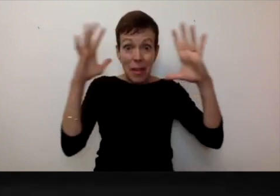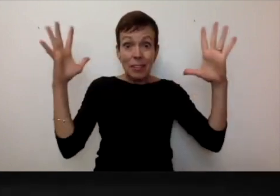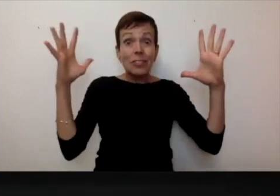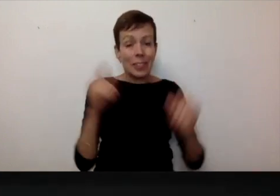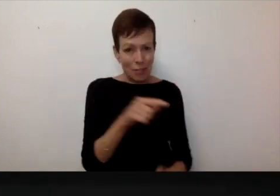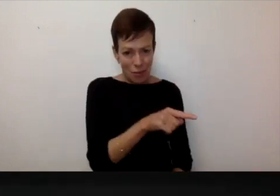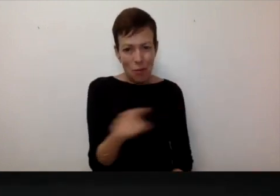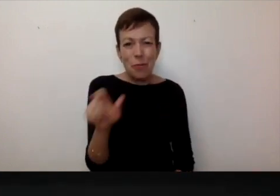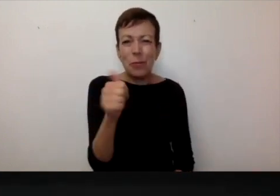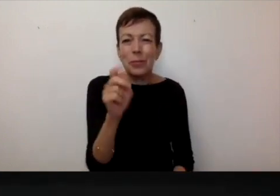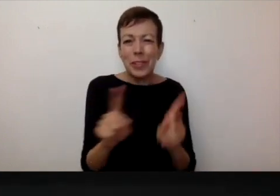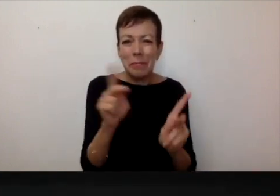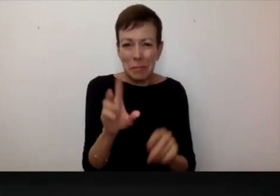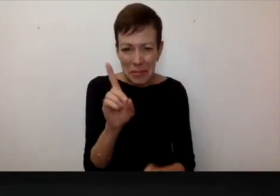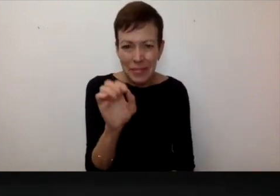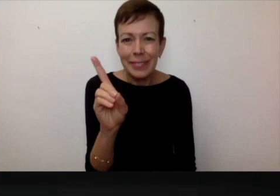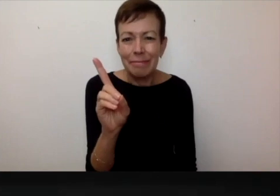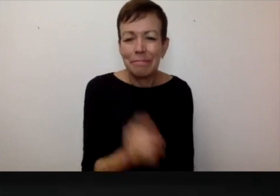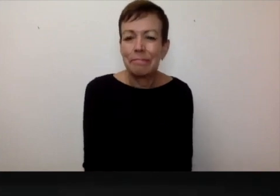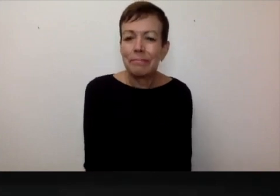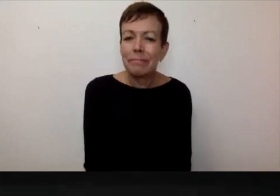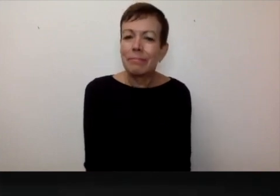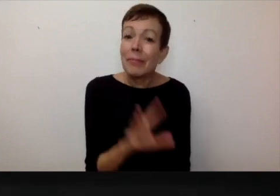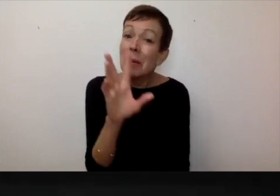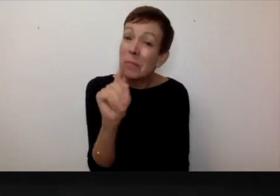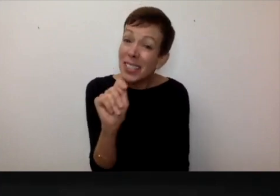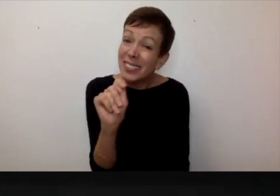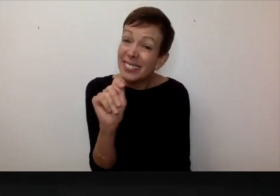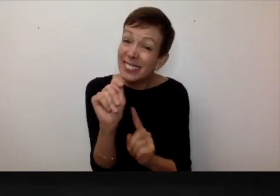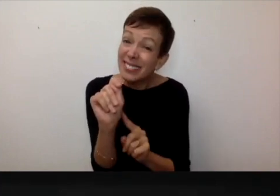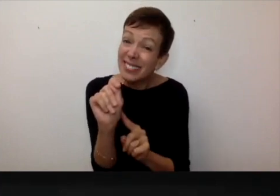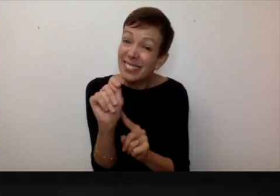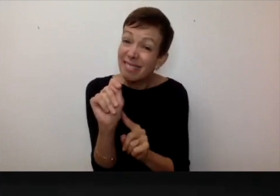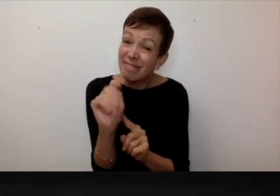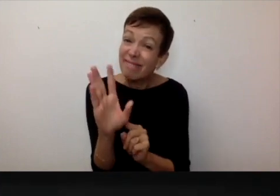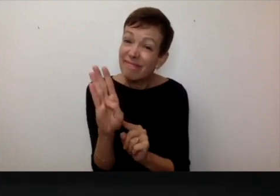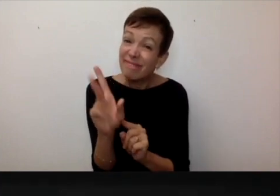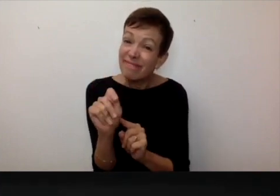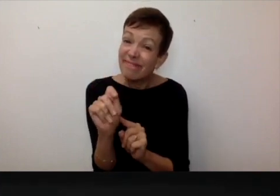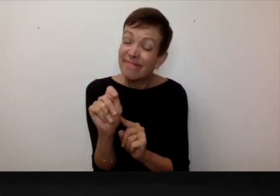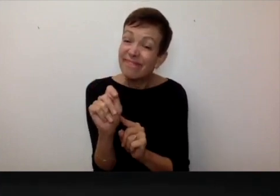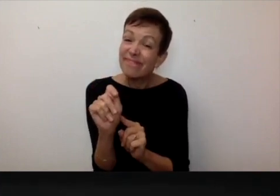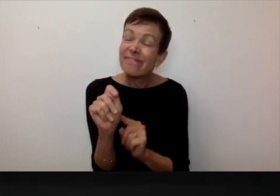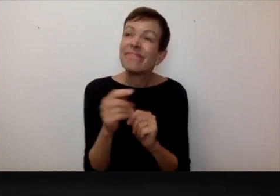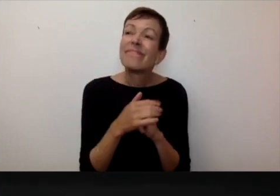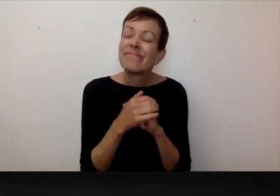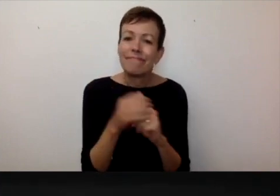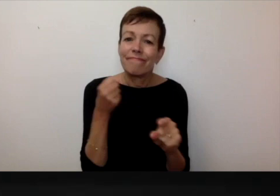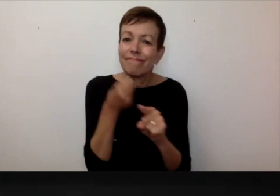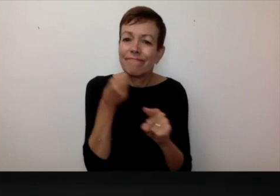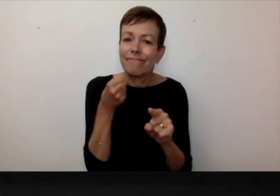but here's the butt the butt happened when um covet 19 happened